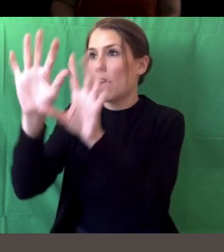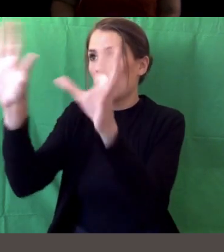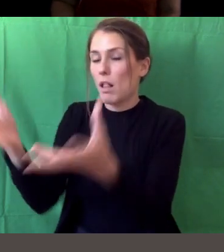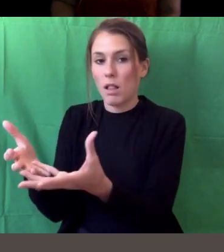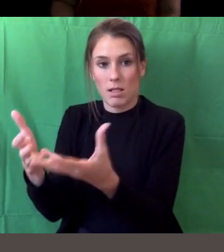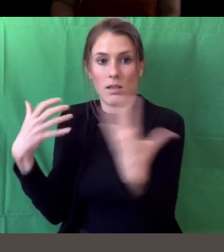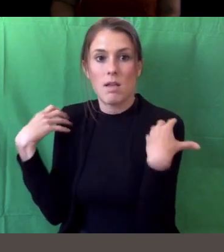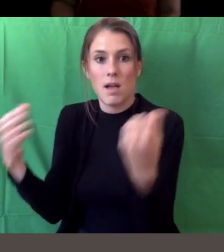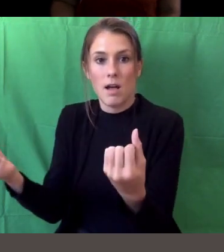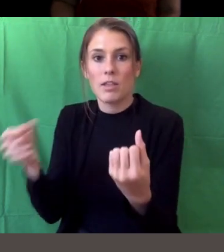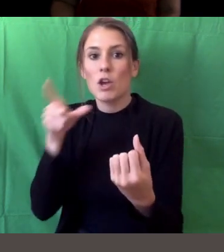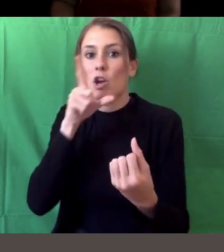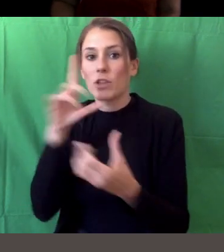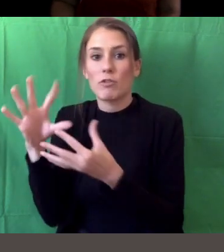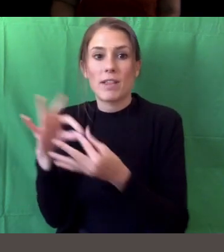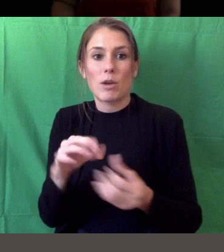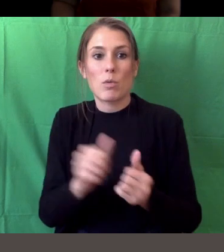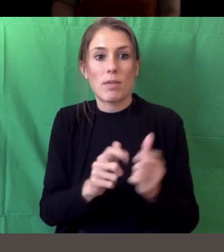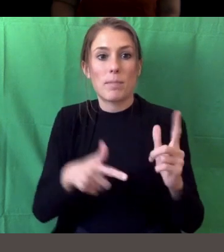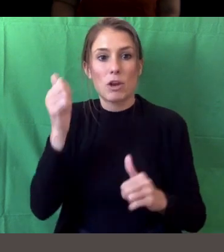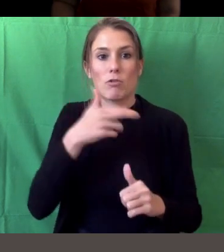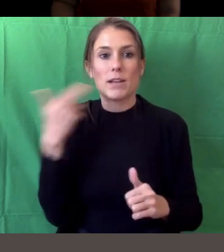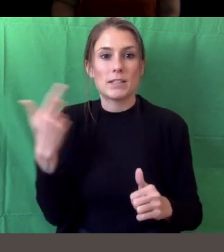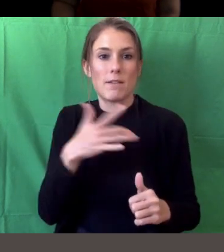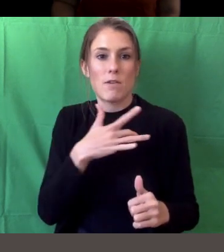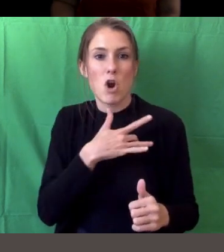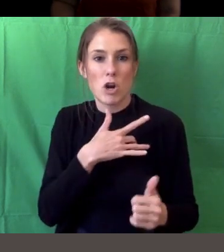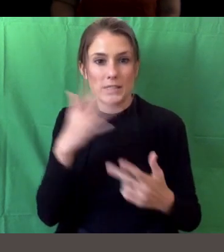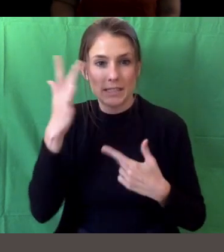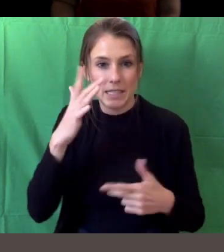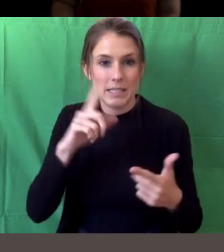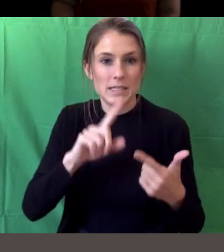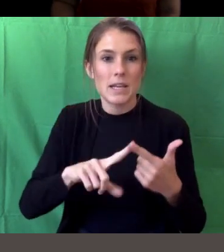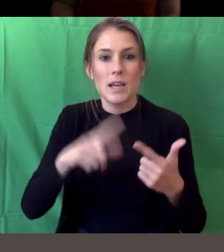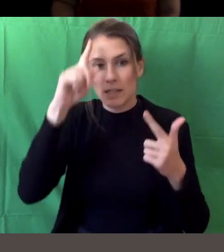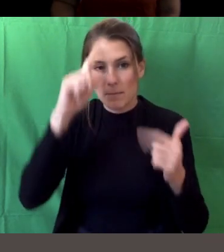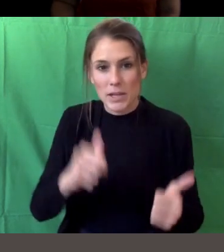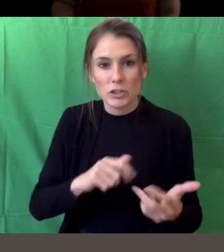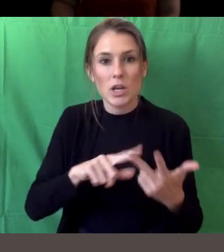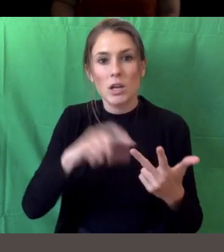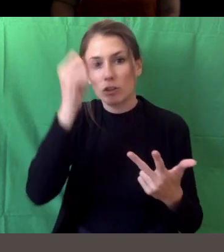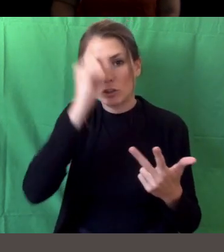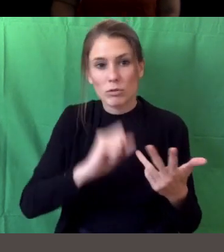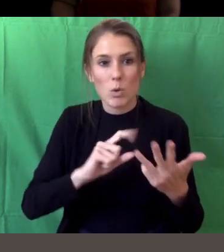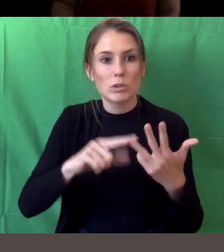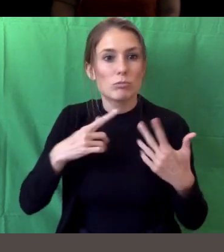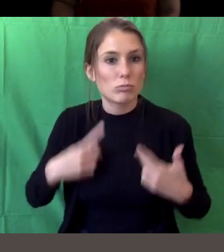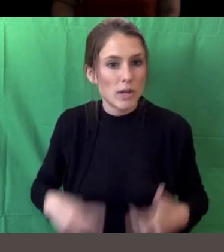It is associated with a greater risk of cardiovascular disease, dementia, stroke, depression, anxiety